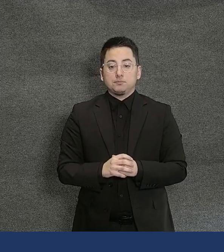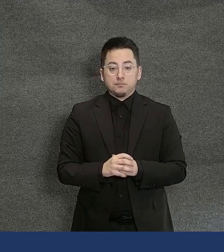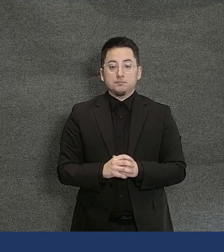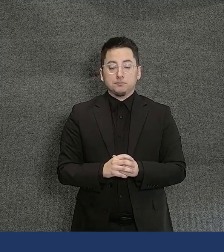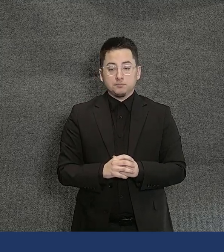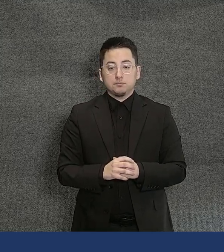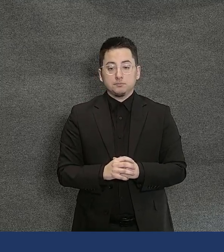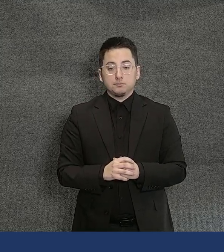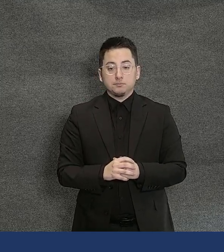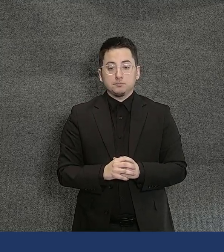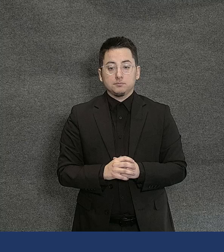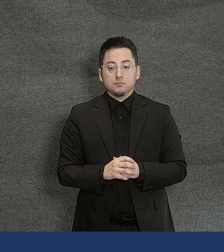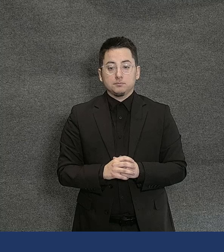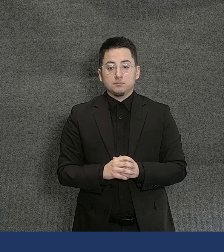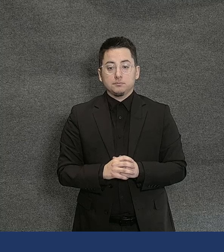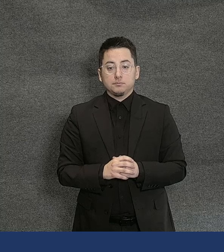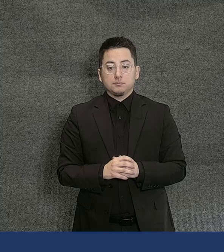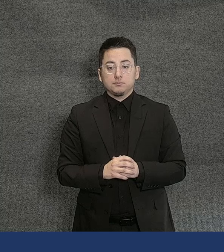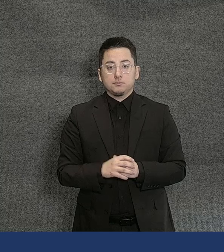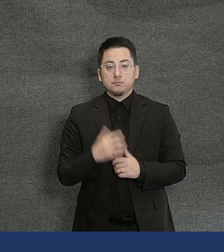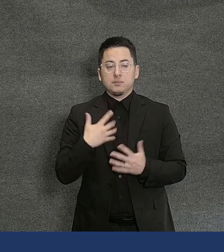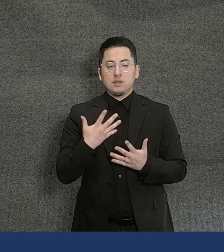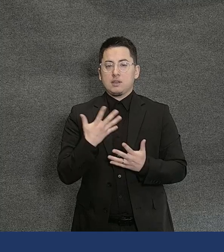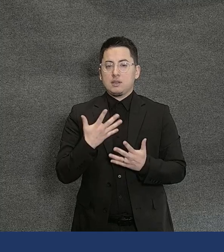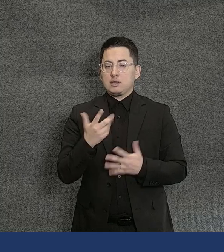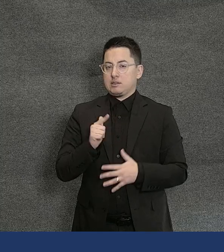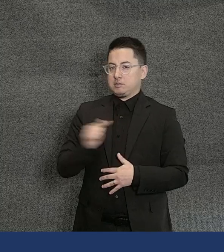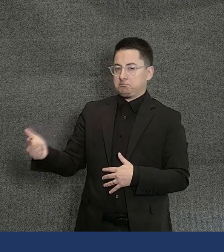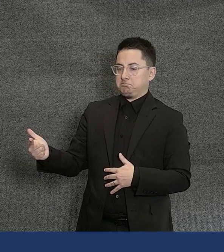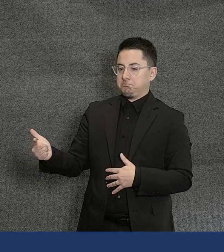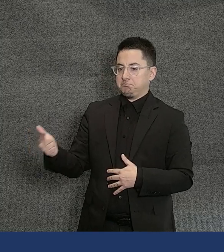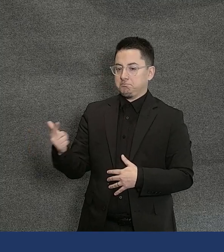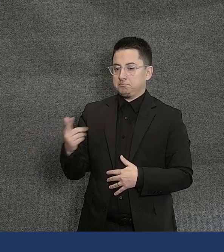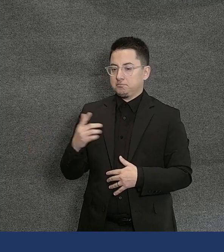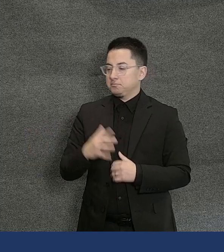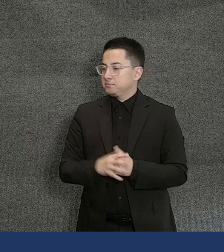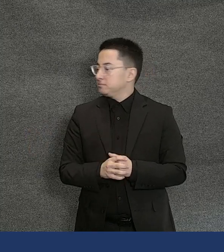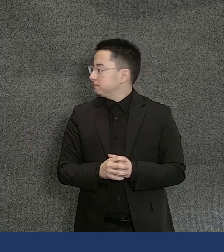yeah, go ahead and do the introductions first. Hello, everyone.